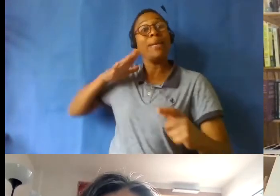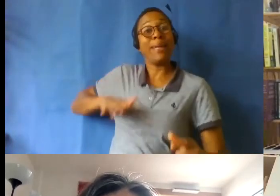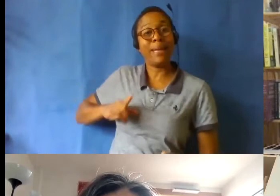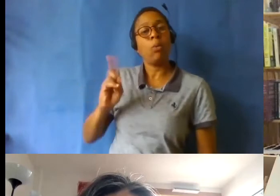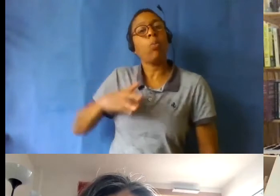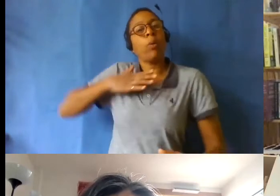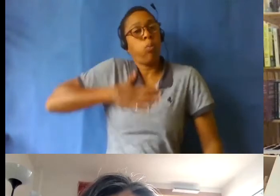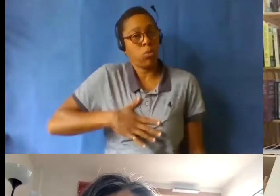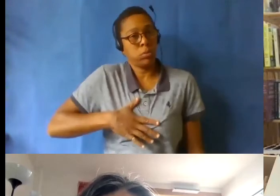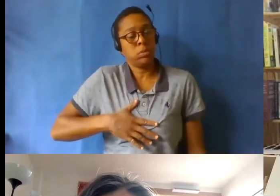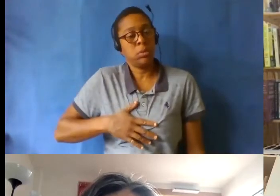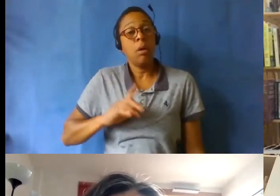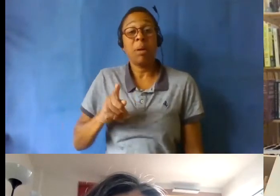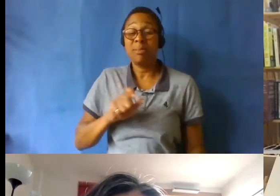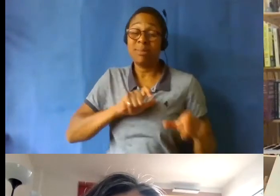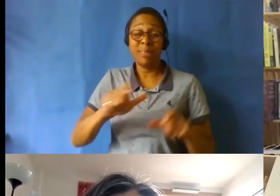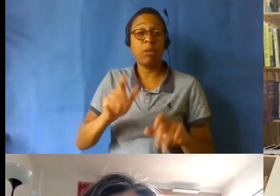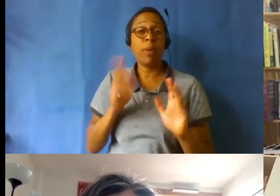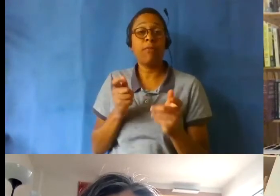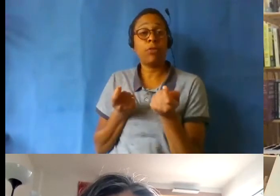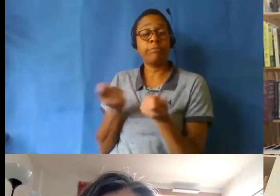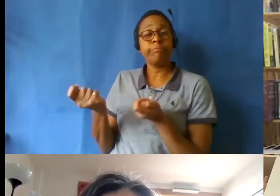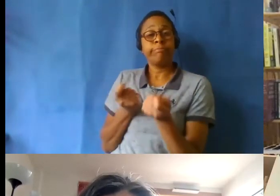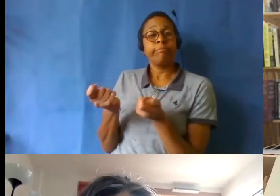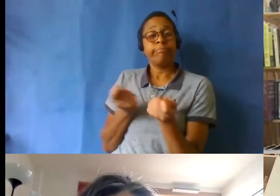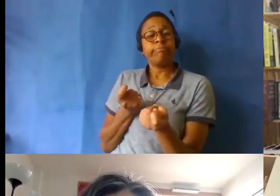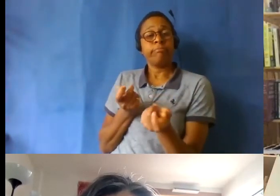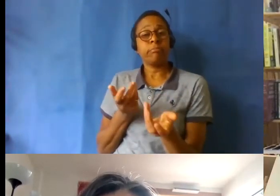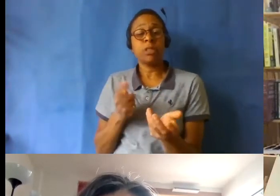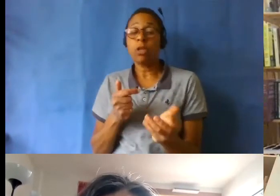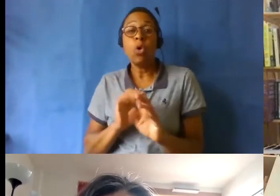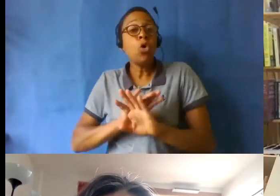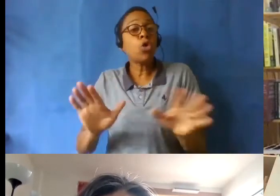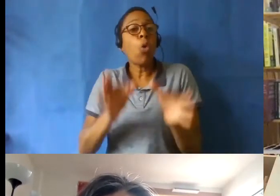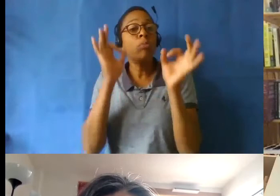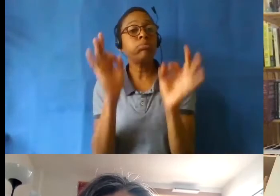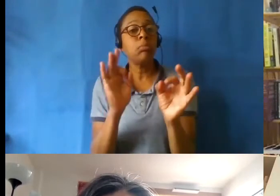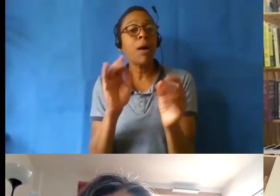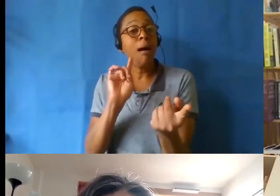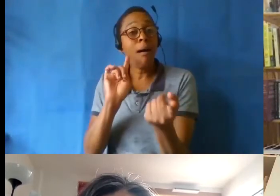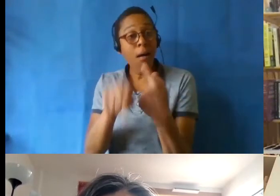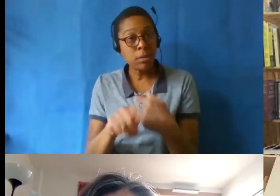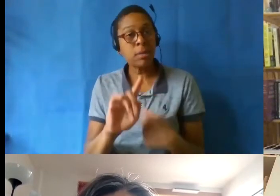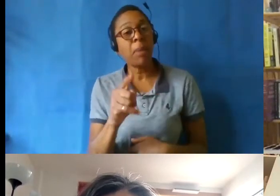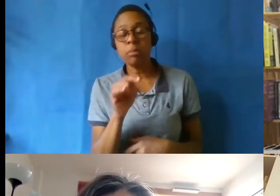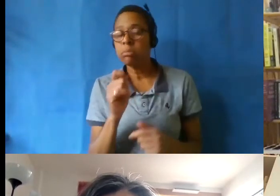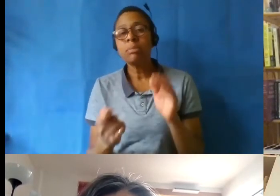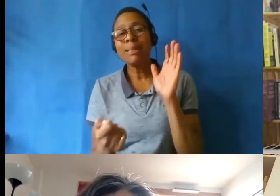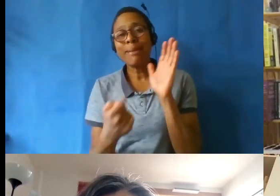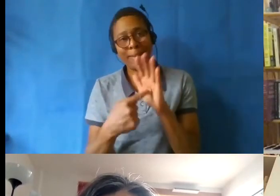to deal with them or having to even use them so I don't have an answer but yeah but this is a key question and this becomes complicated when you then invoke